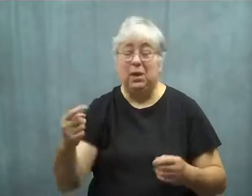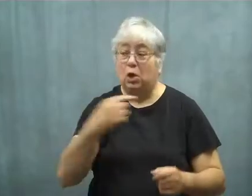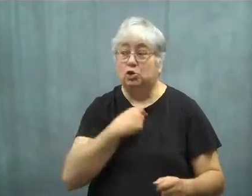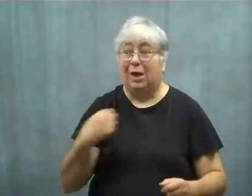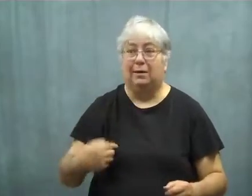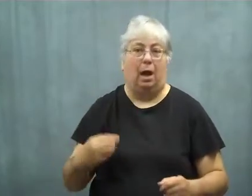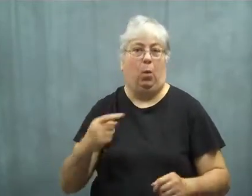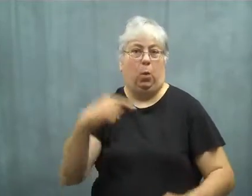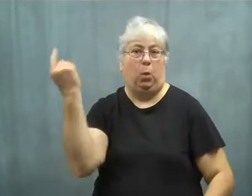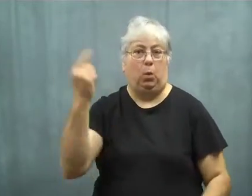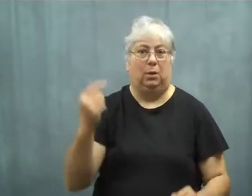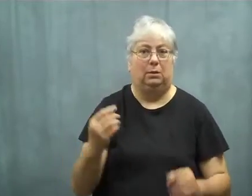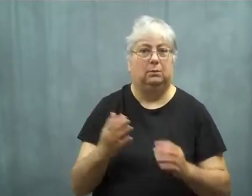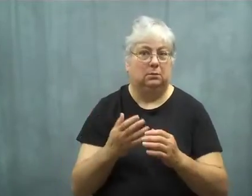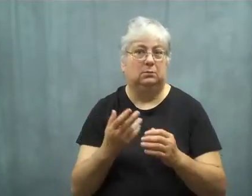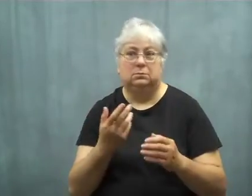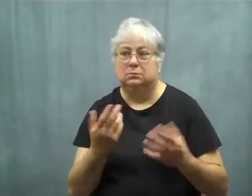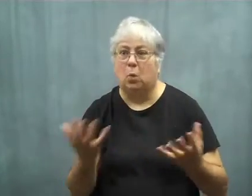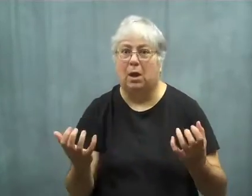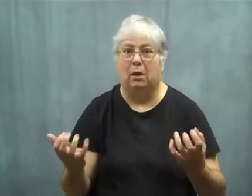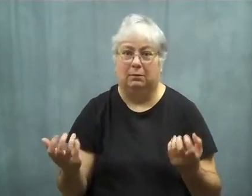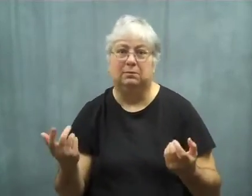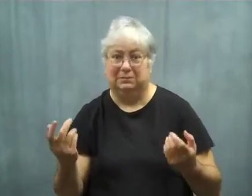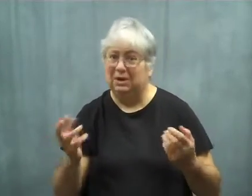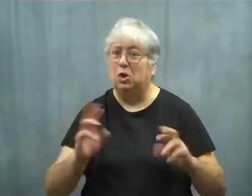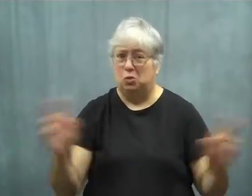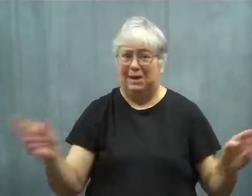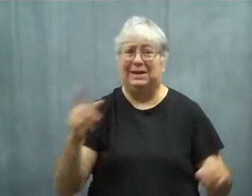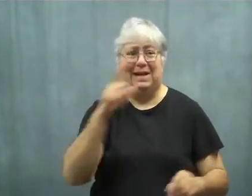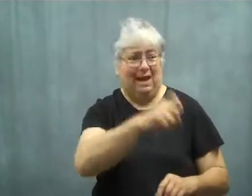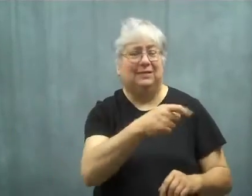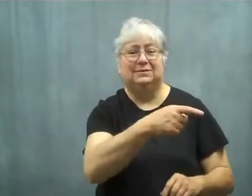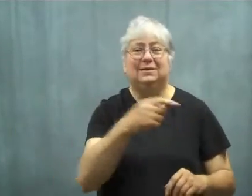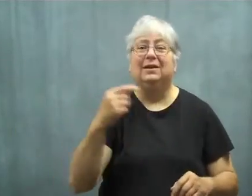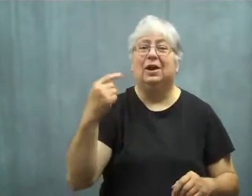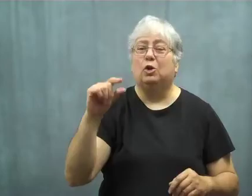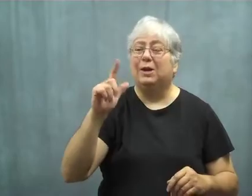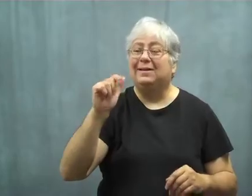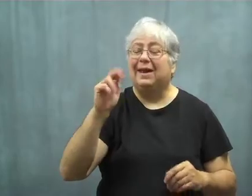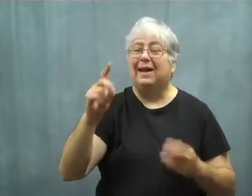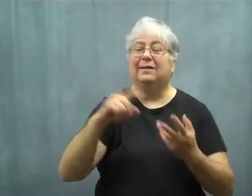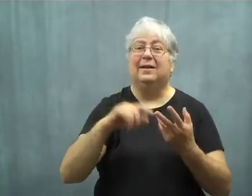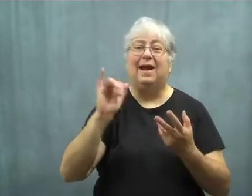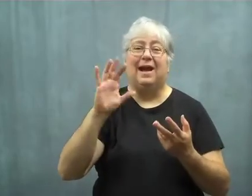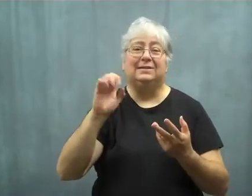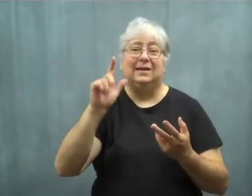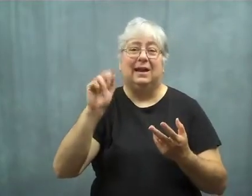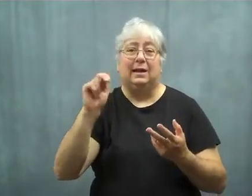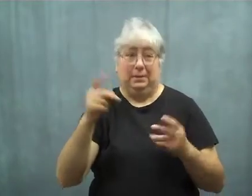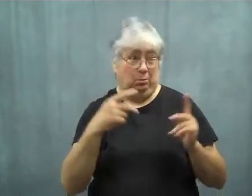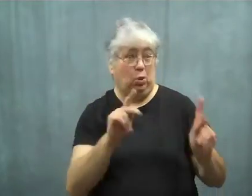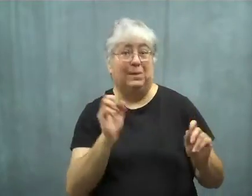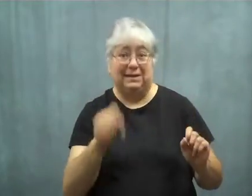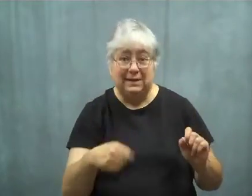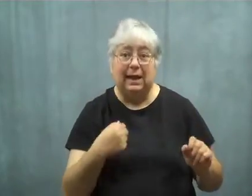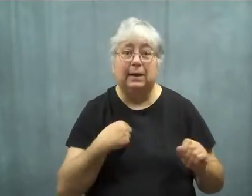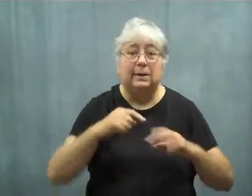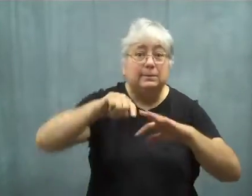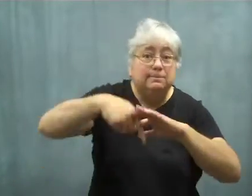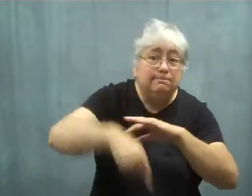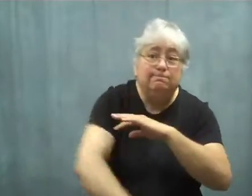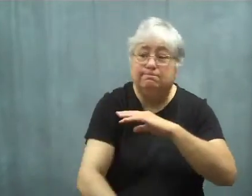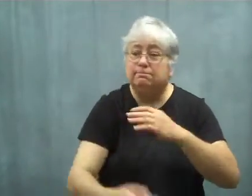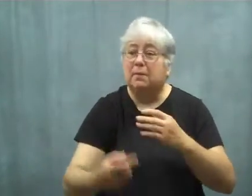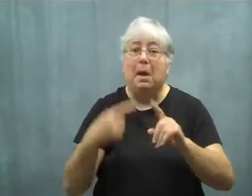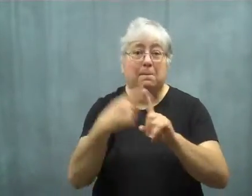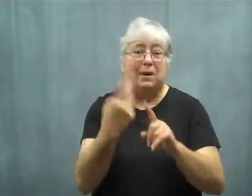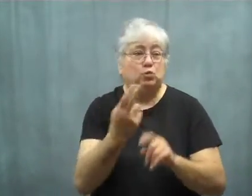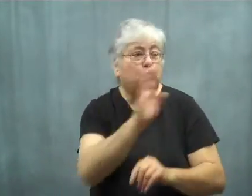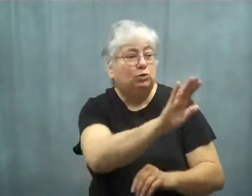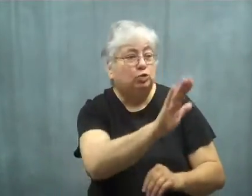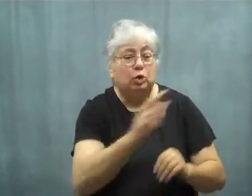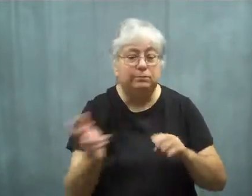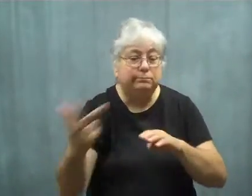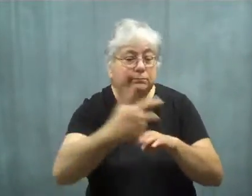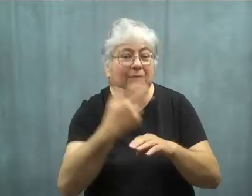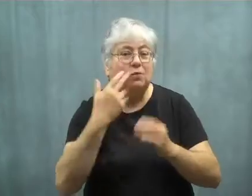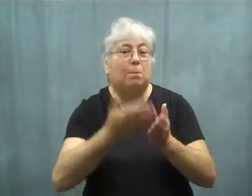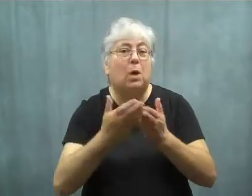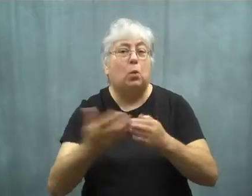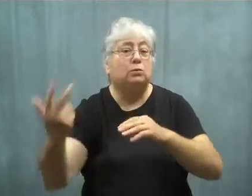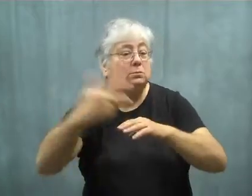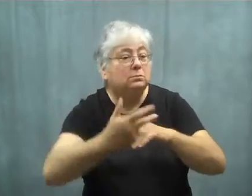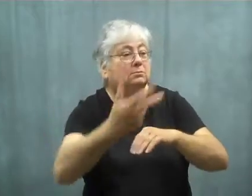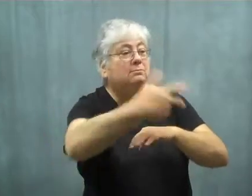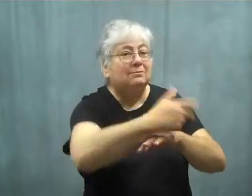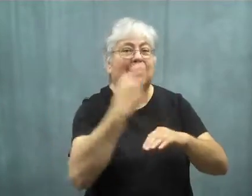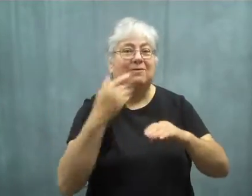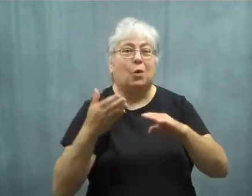China is extremely interested. It has already asked Greenland and Iceland